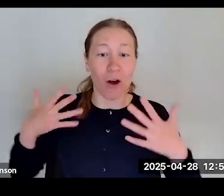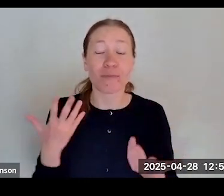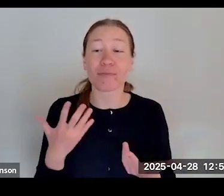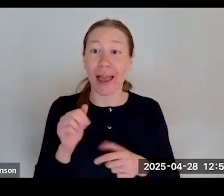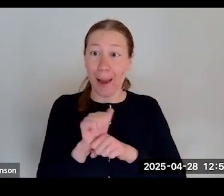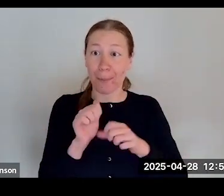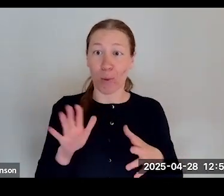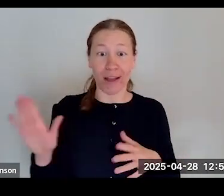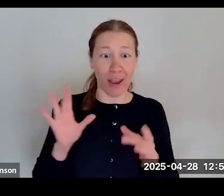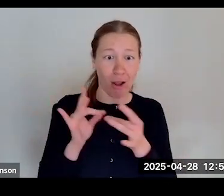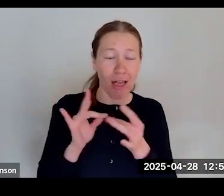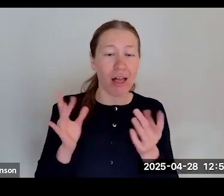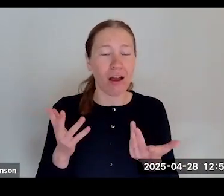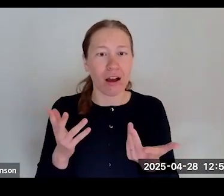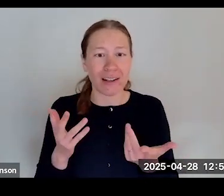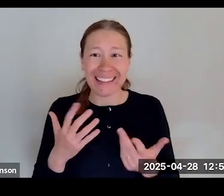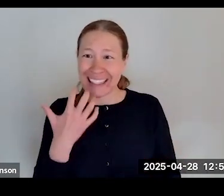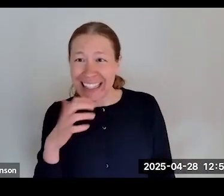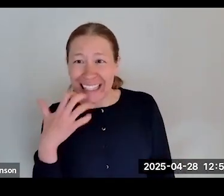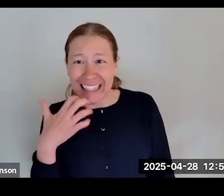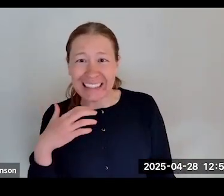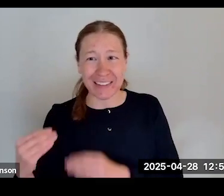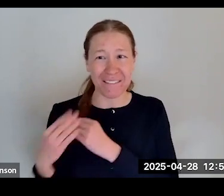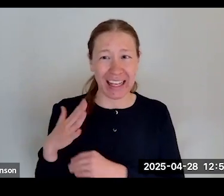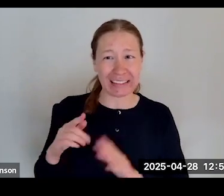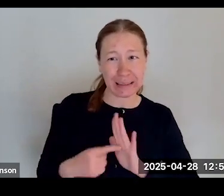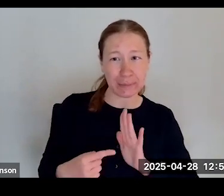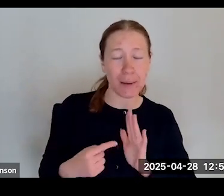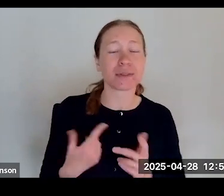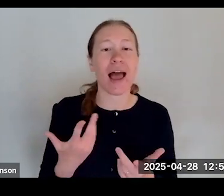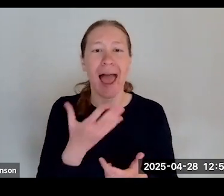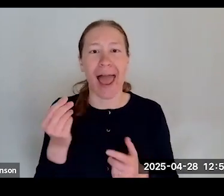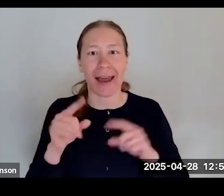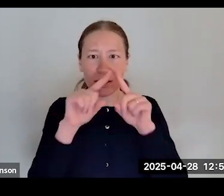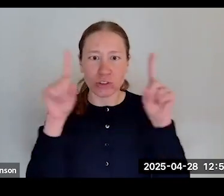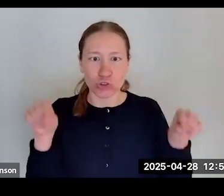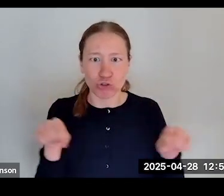and then having extended screen time for computer-based work. They found all of these workplace barriers to kind